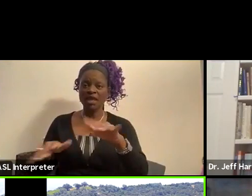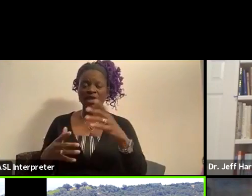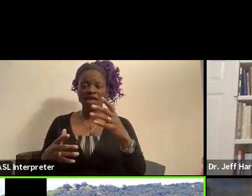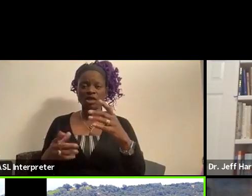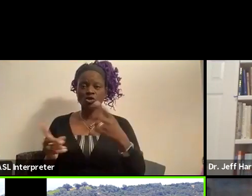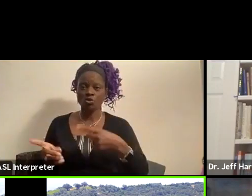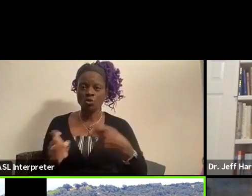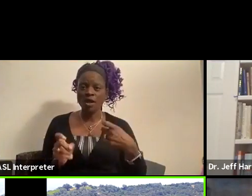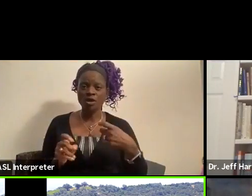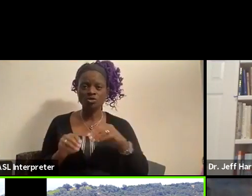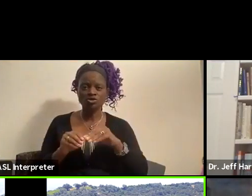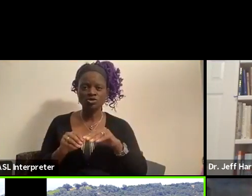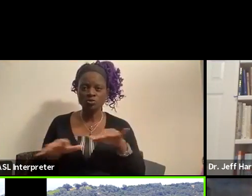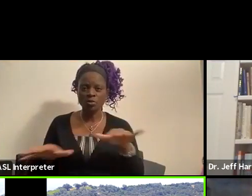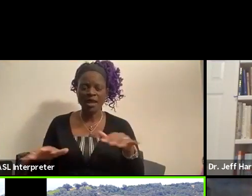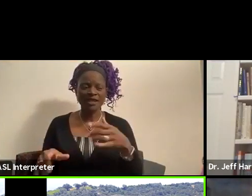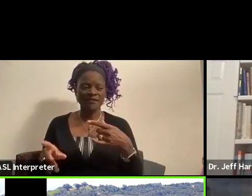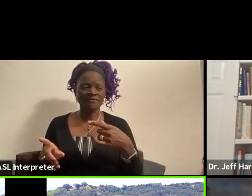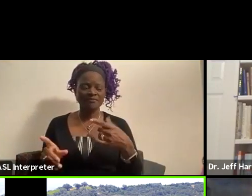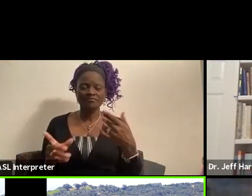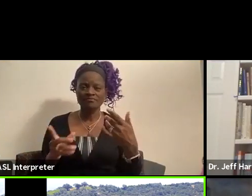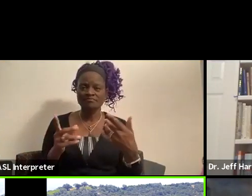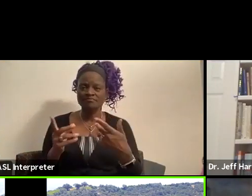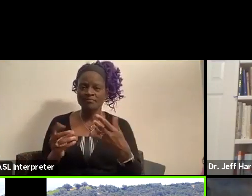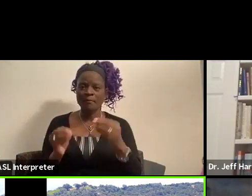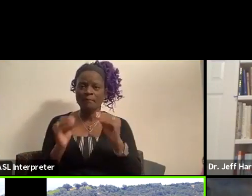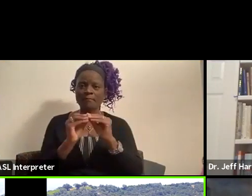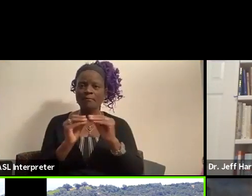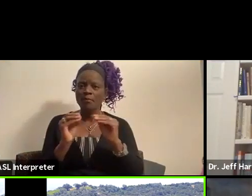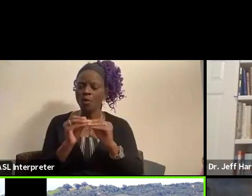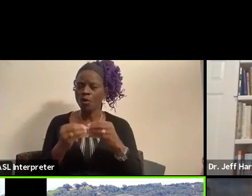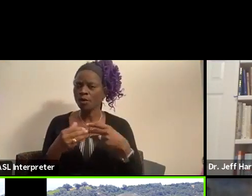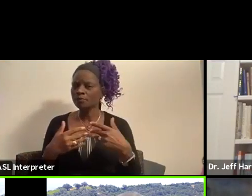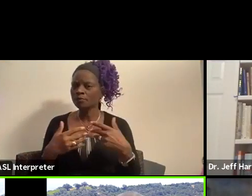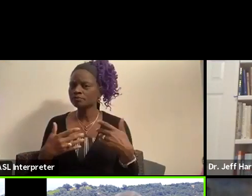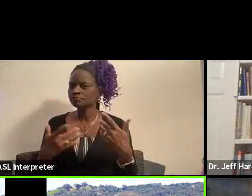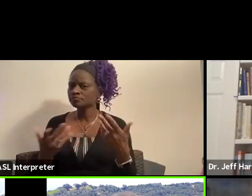But as the as the parent of a teen, I know it's harder to get them to listen sometimes.